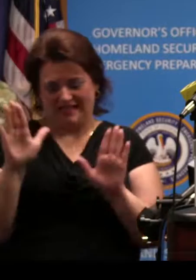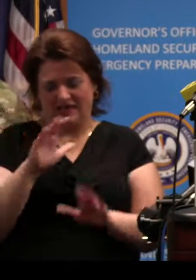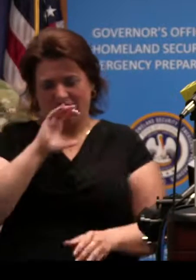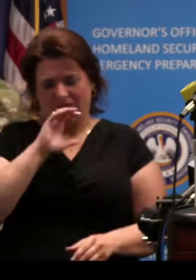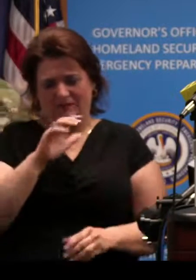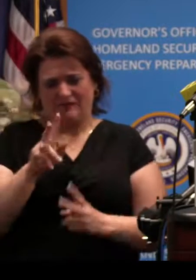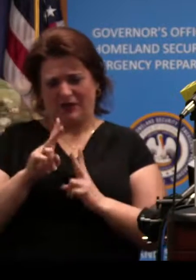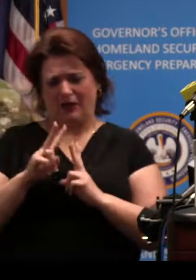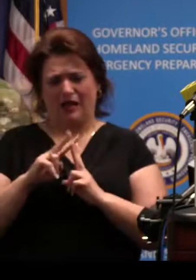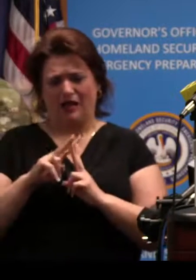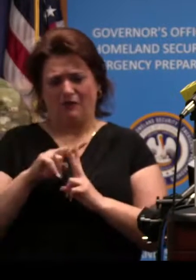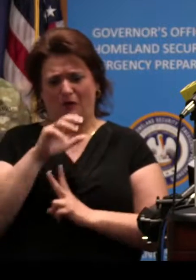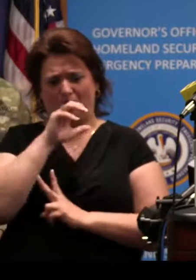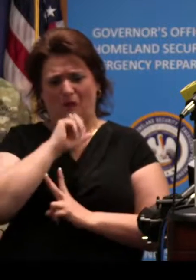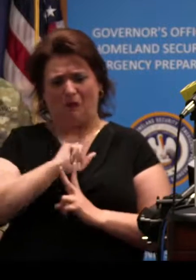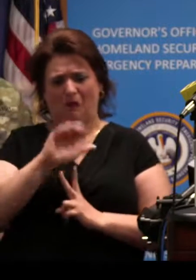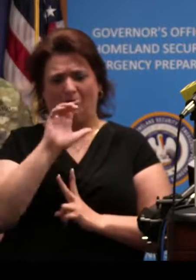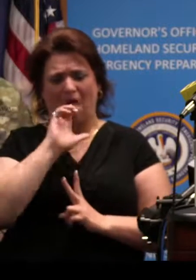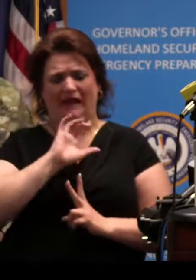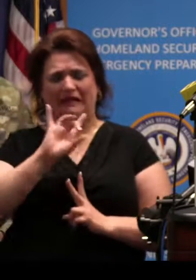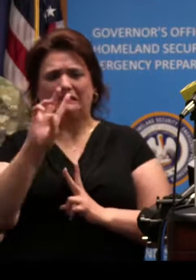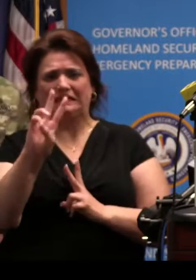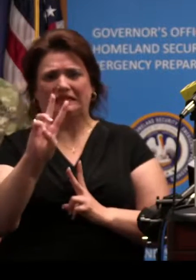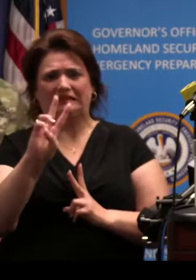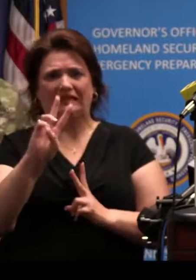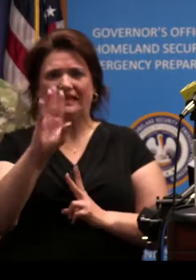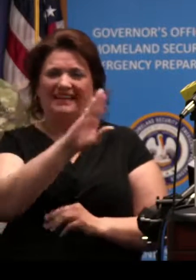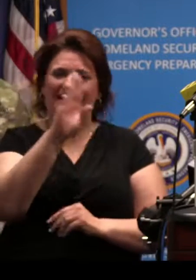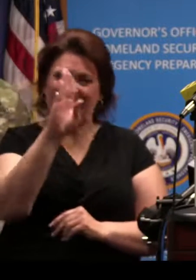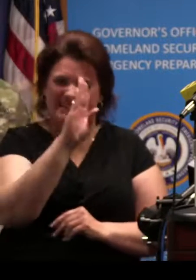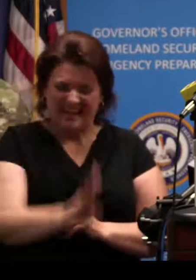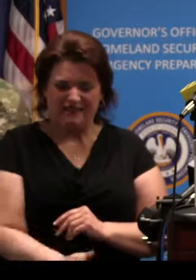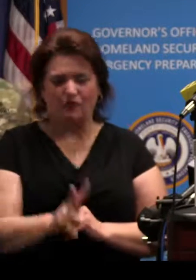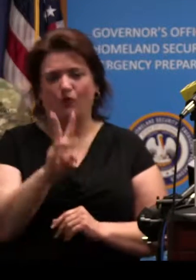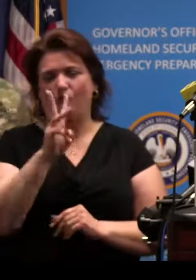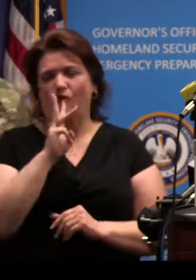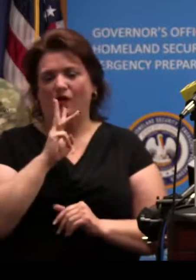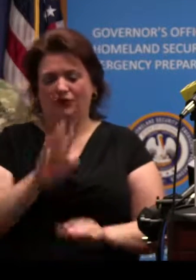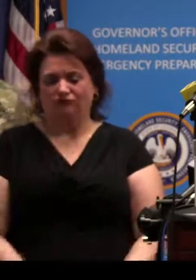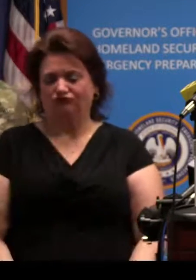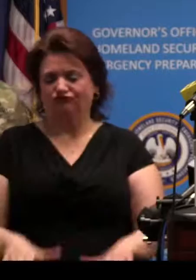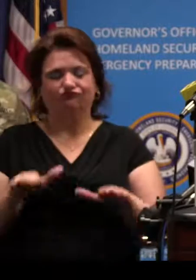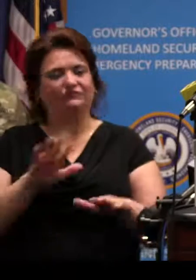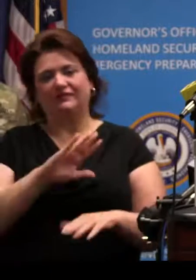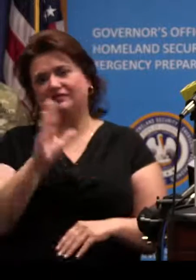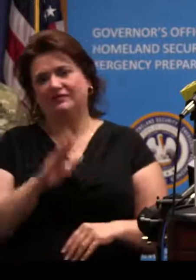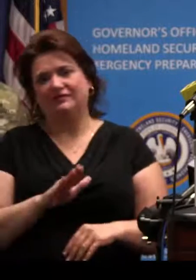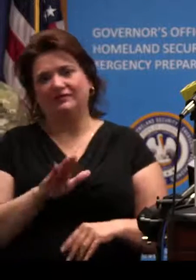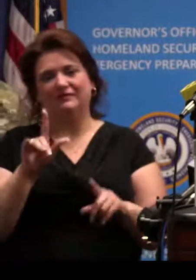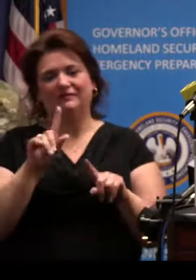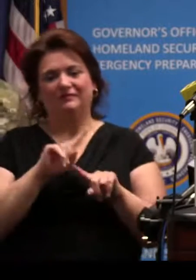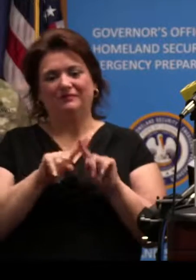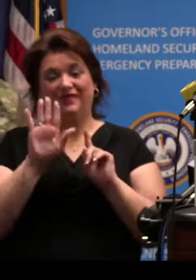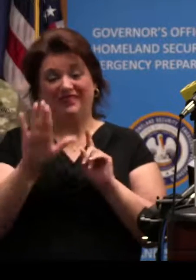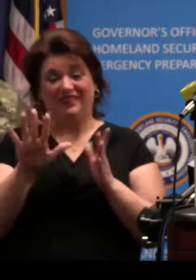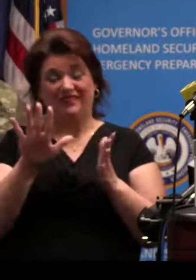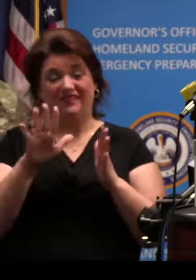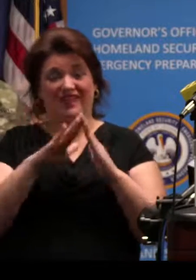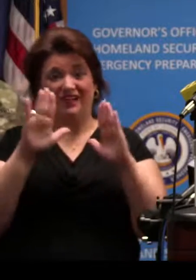they lived in their home for fifty years and never had water approach her home before but their home was probably totally destroyed in this particular